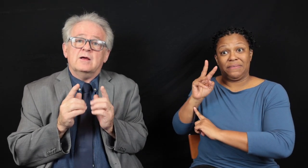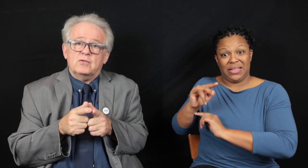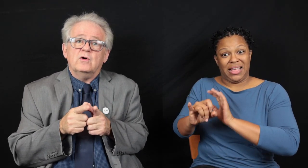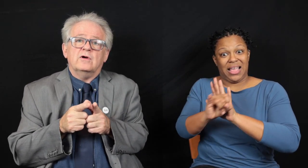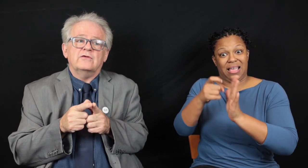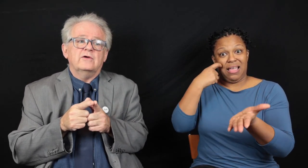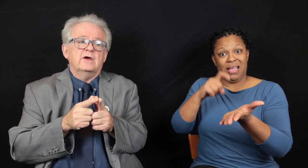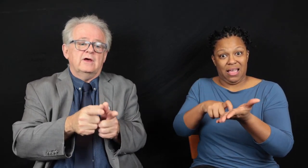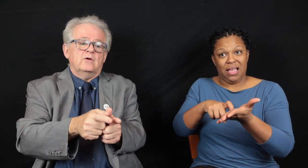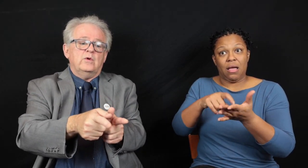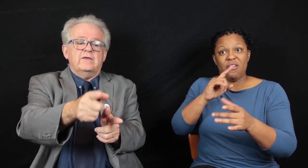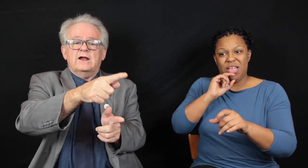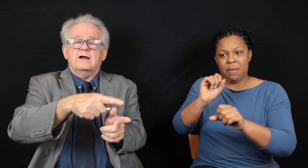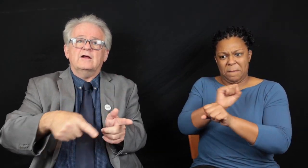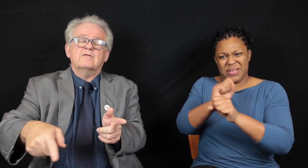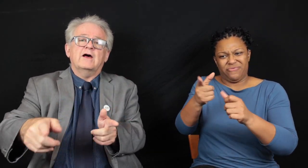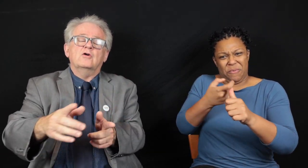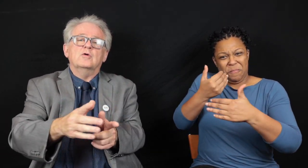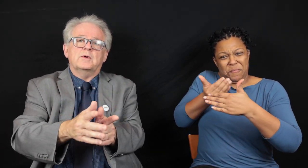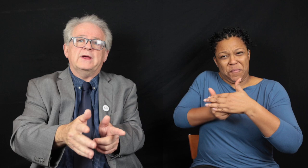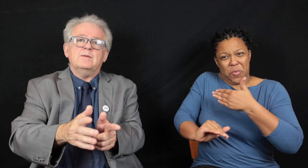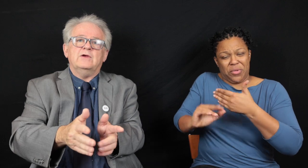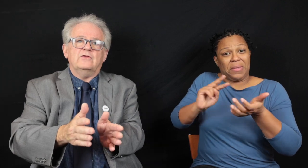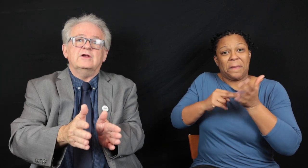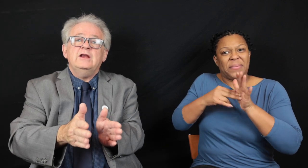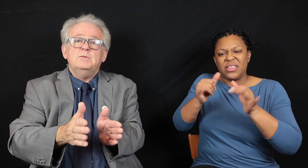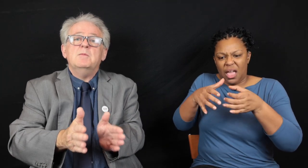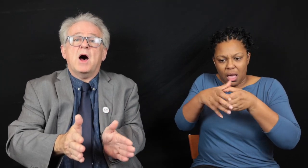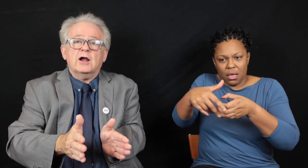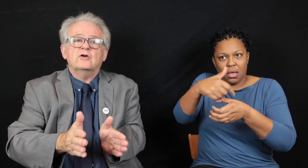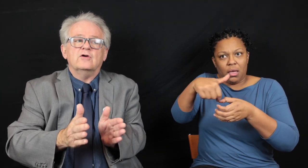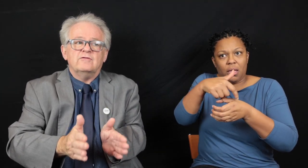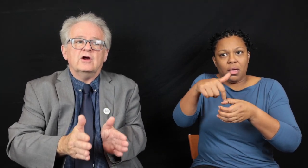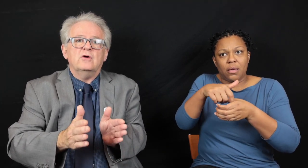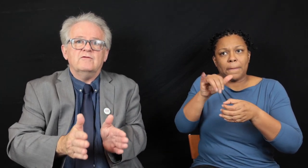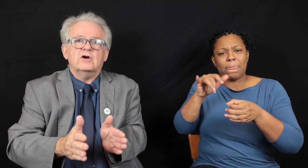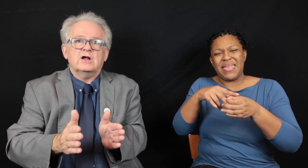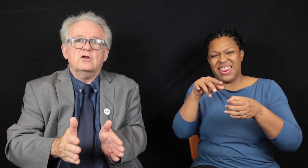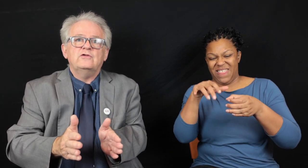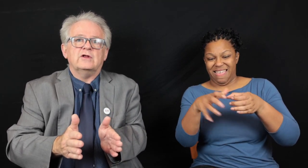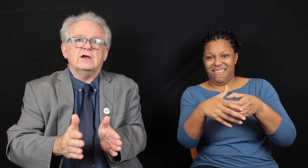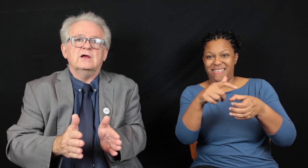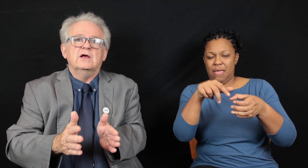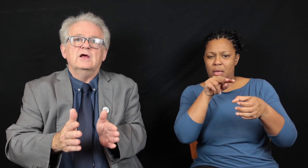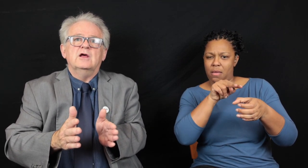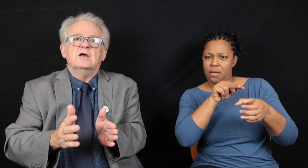at birth, we then identify a group of babies that need to be monitored very, very closely